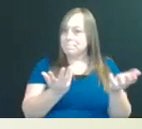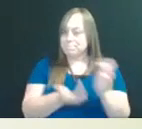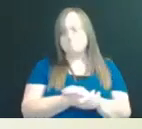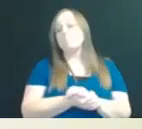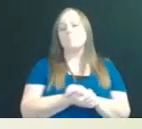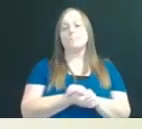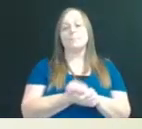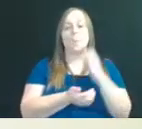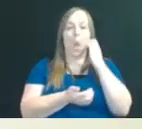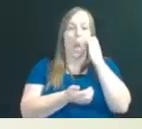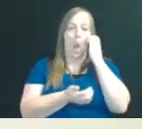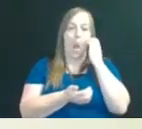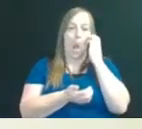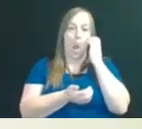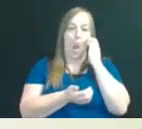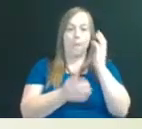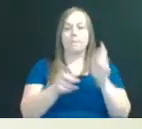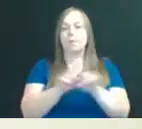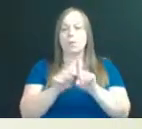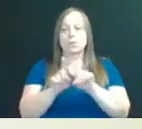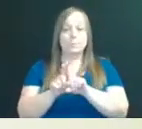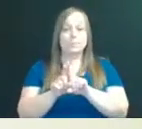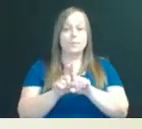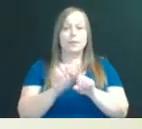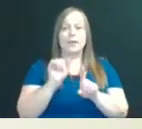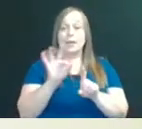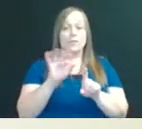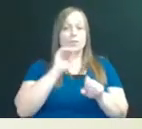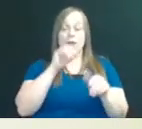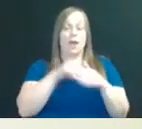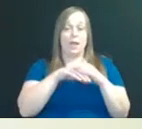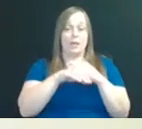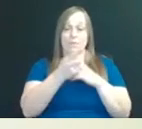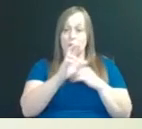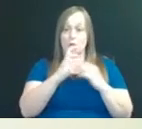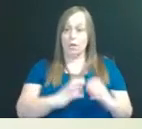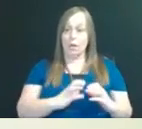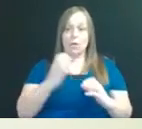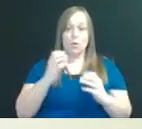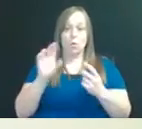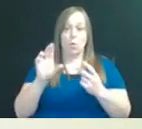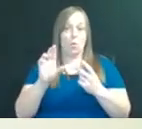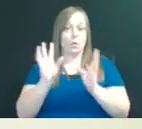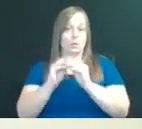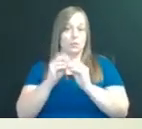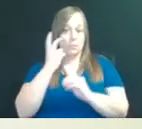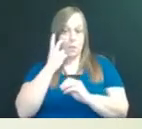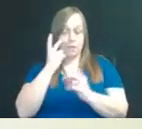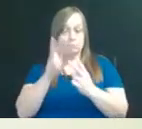And then just also like if you're not an ACCES-VR client or a client of the Commission for the Blind,